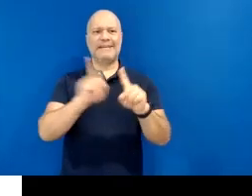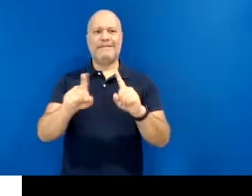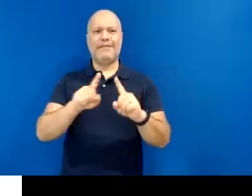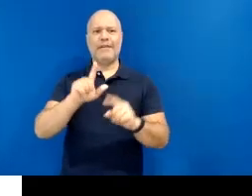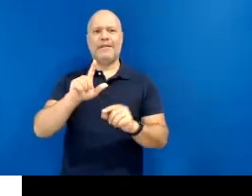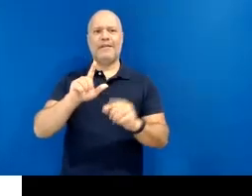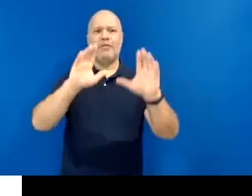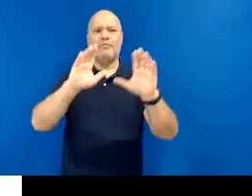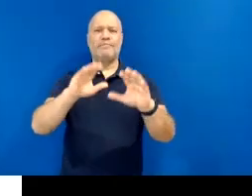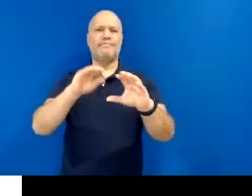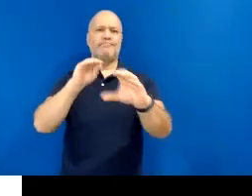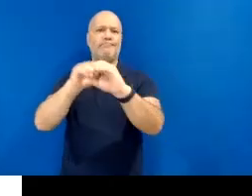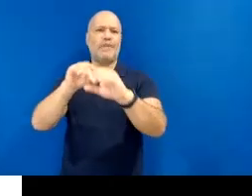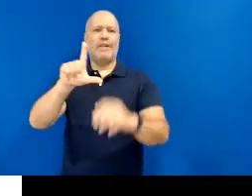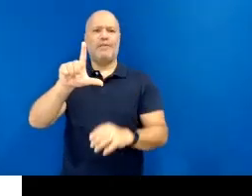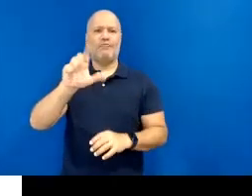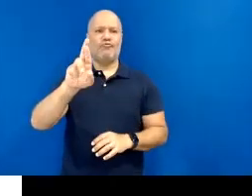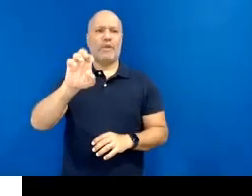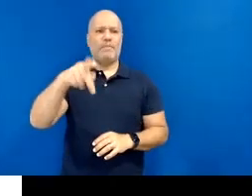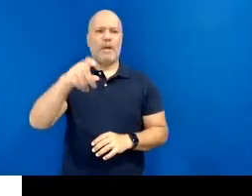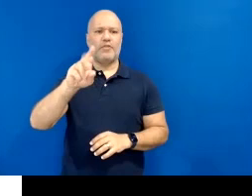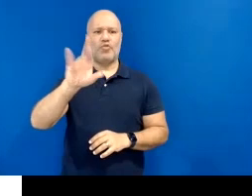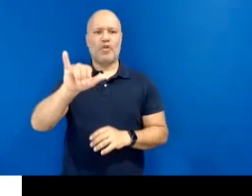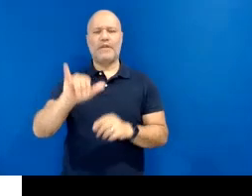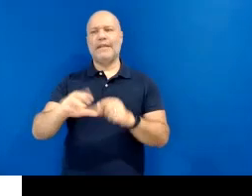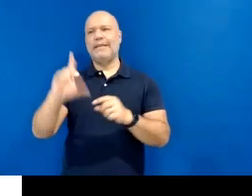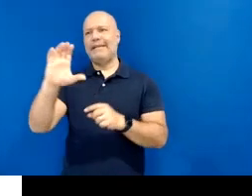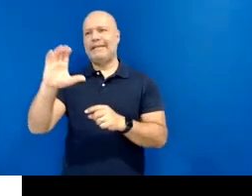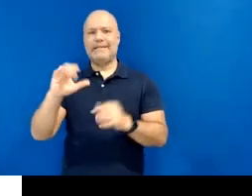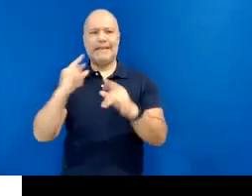So BC Campus, SUNY Open Textbook Network,